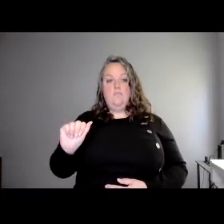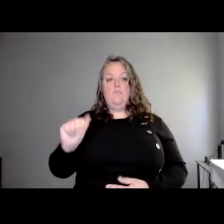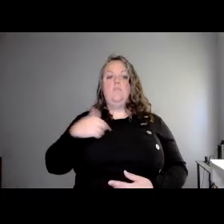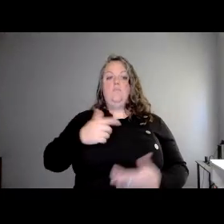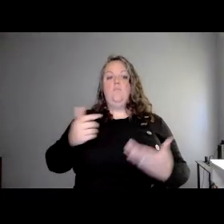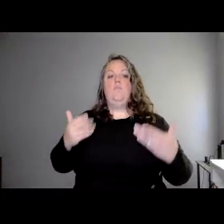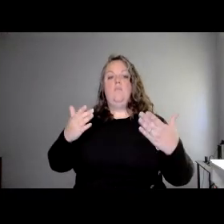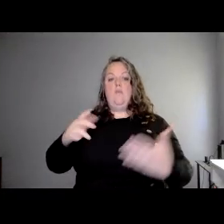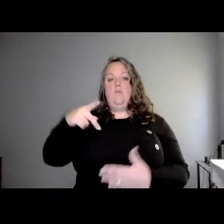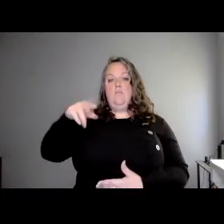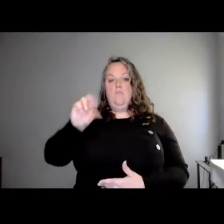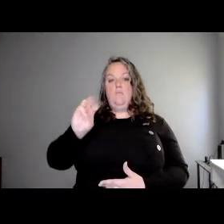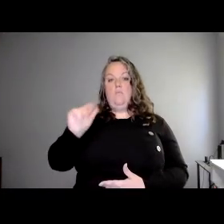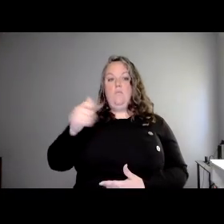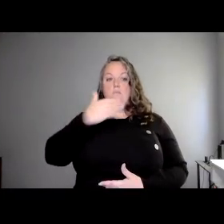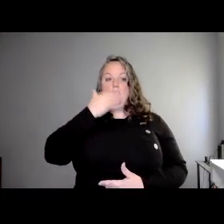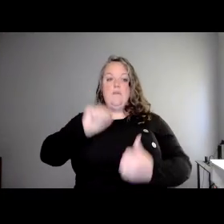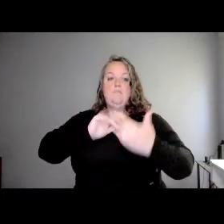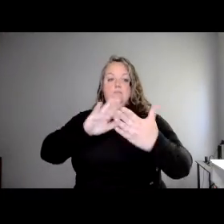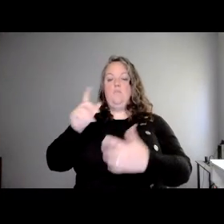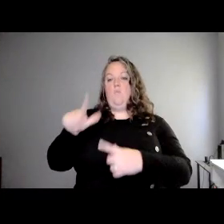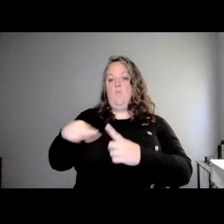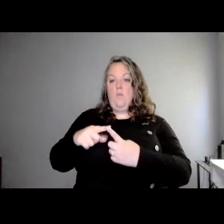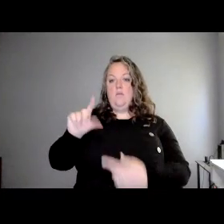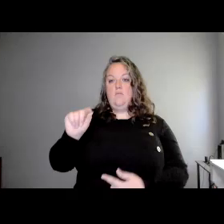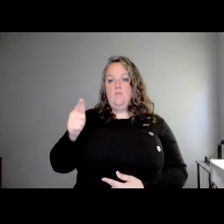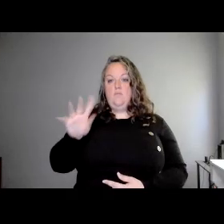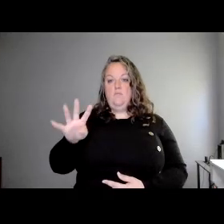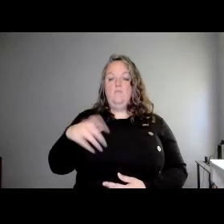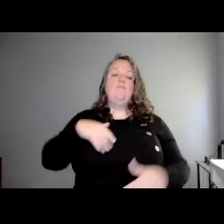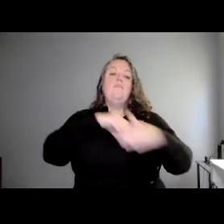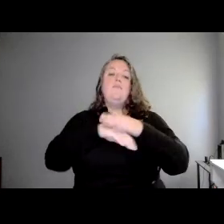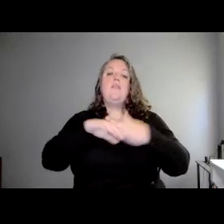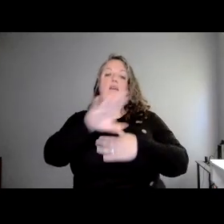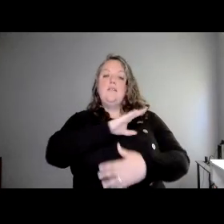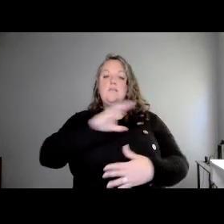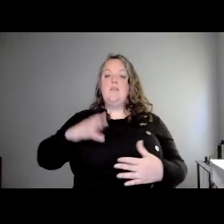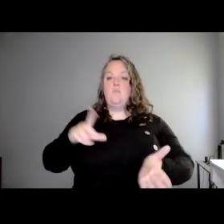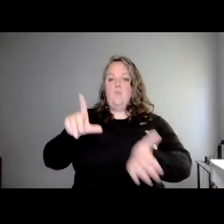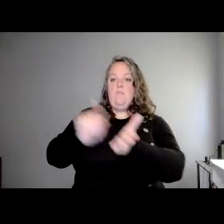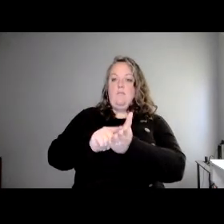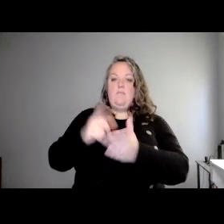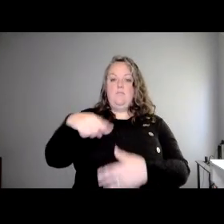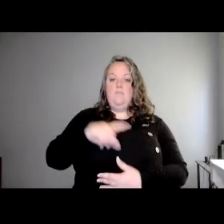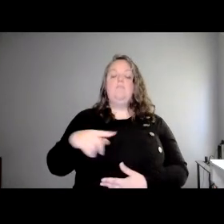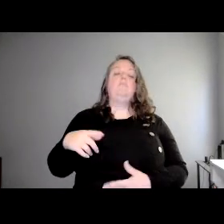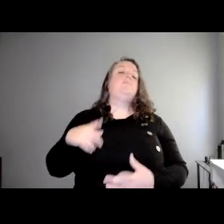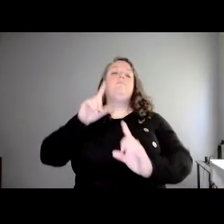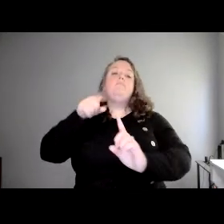[20]24. PROWAG is published by the access board. PROWAG specifically addresses accessibility